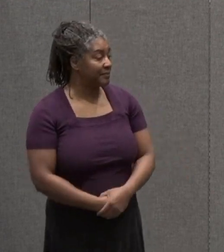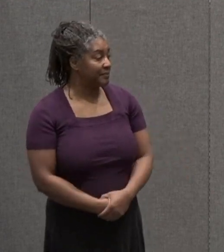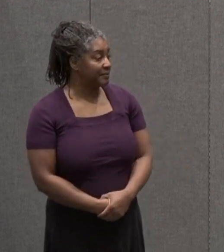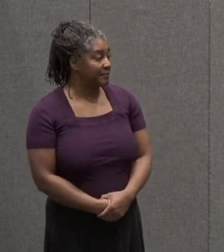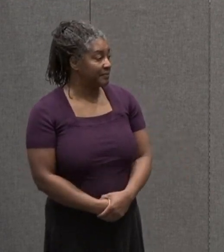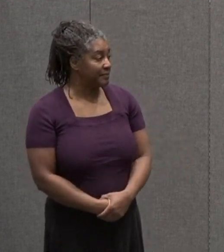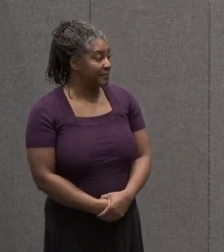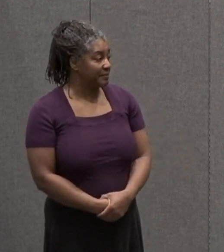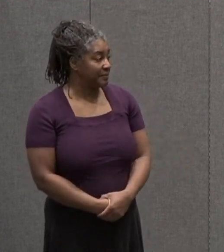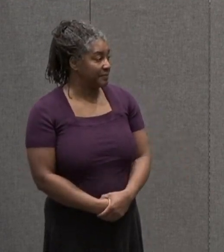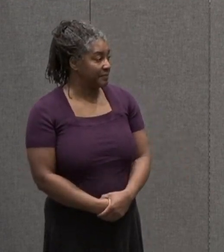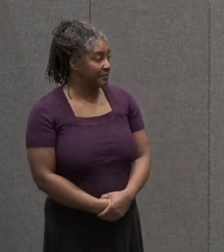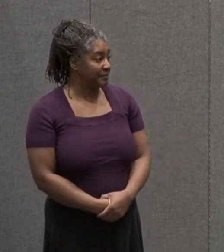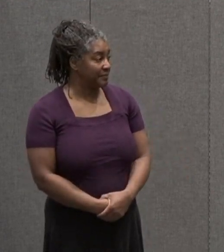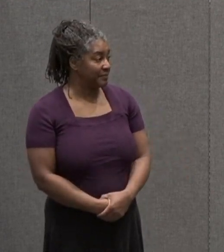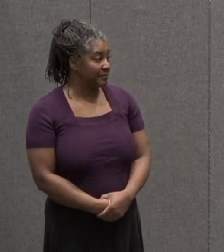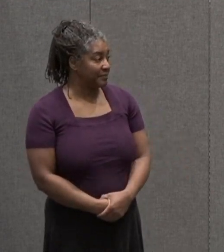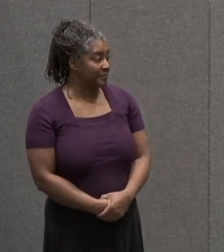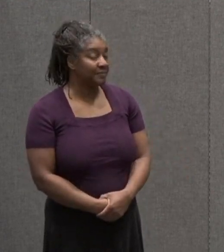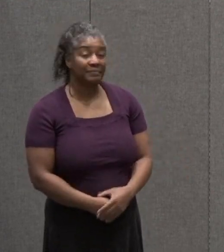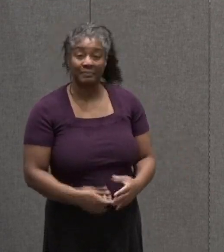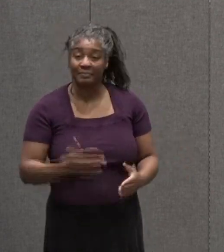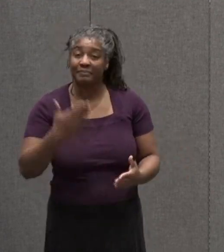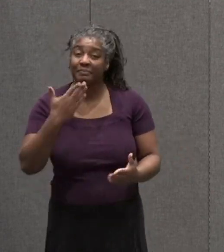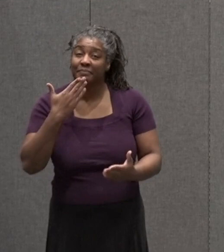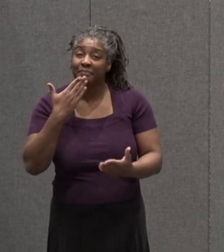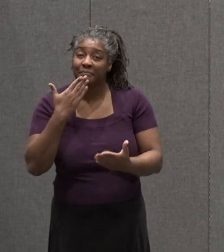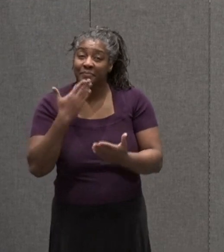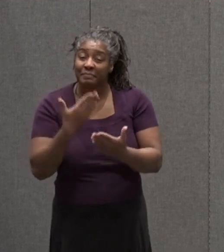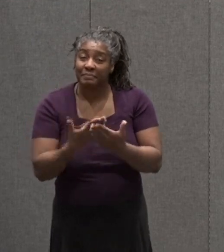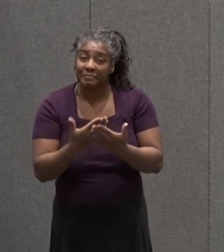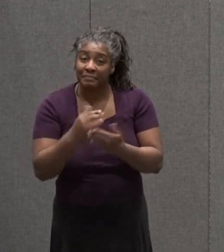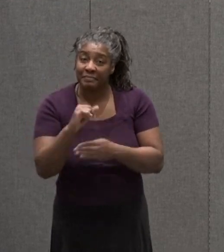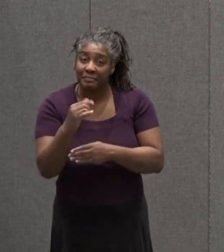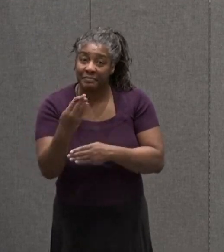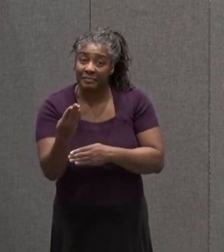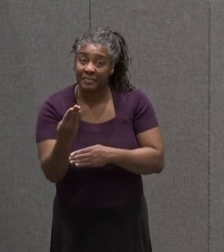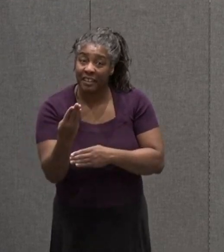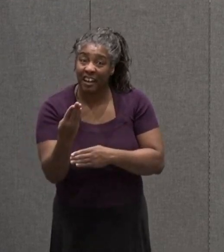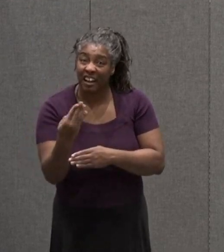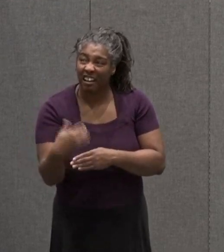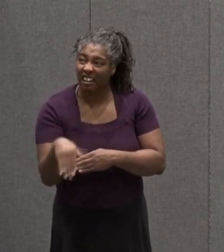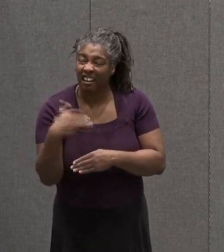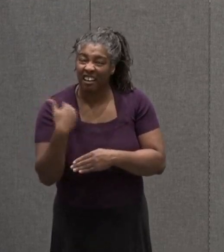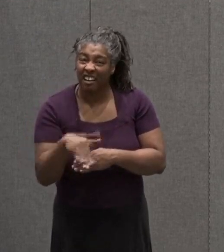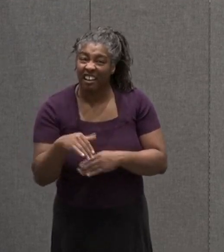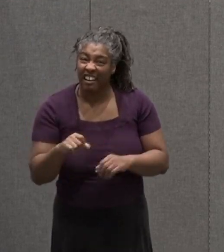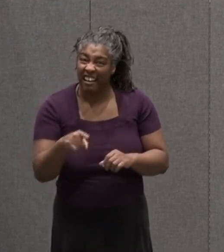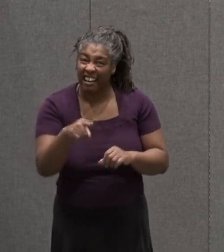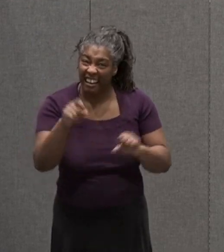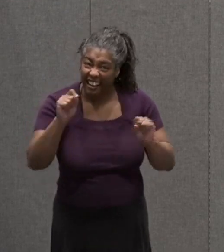Good job yogis. Wow, we could have done that for 30 minutes. You guys are so good at it.